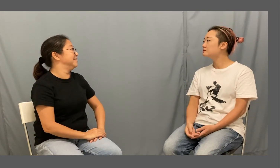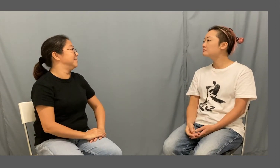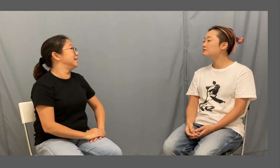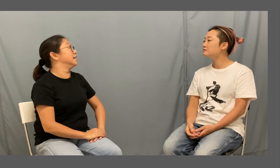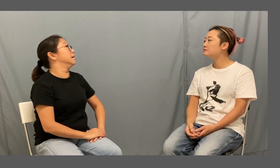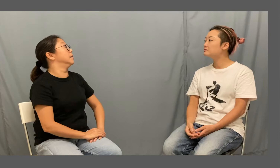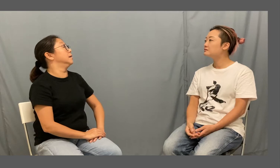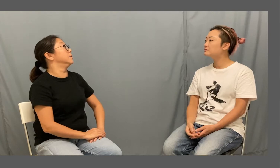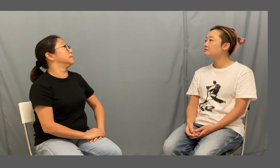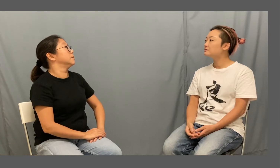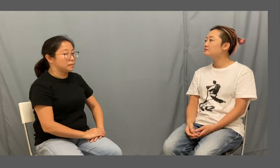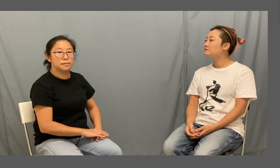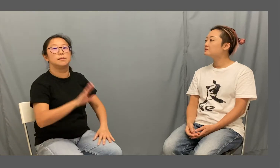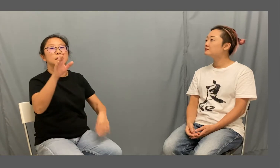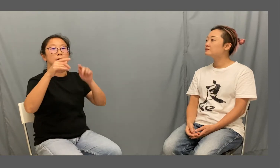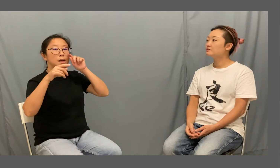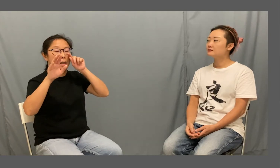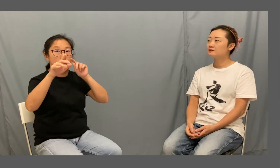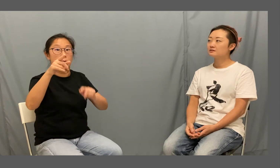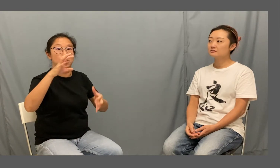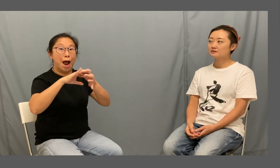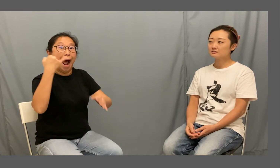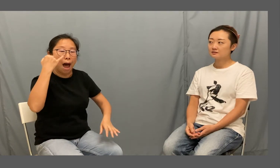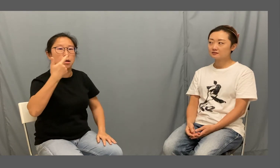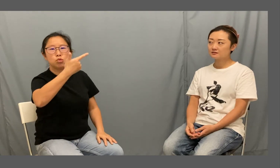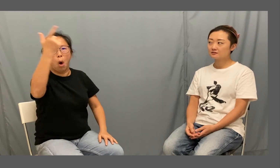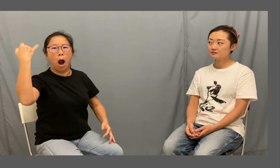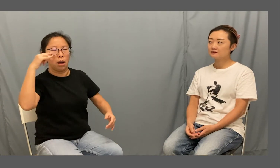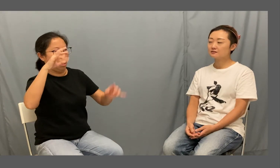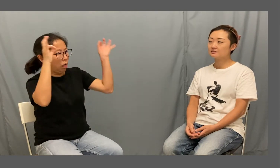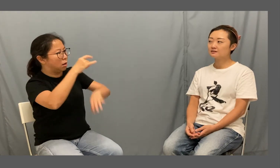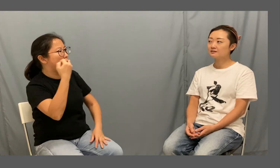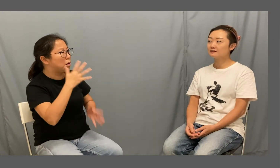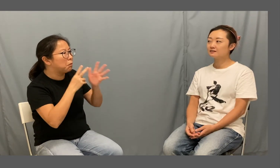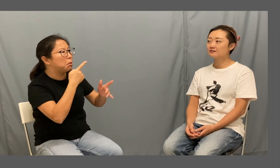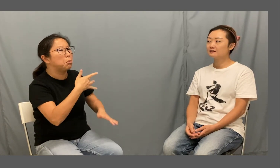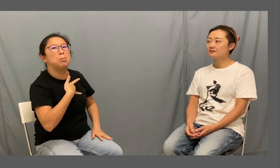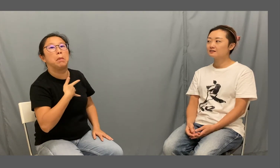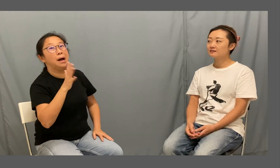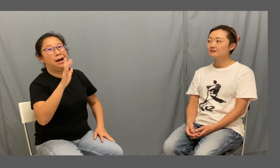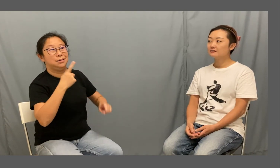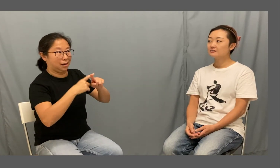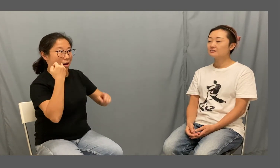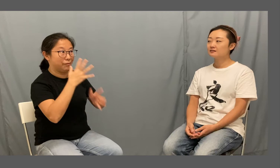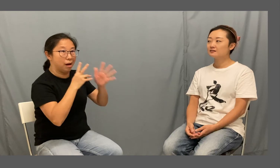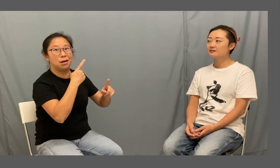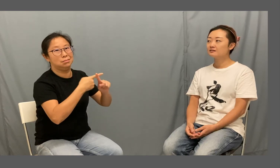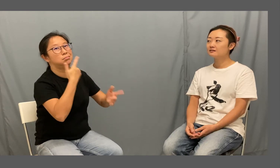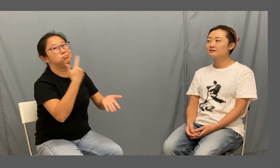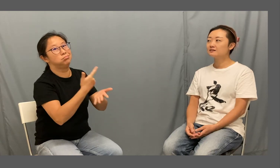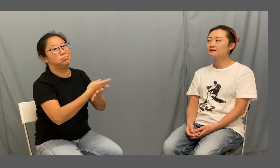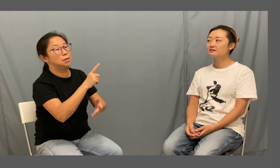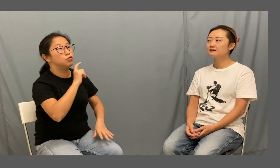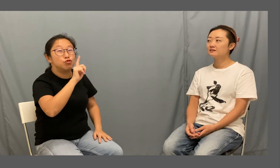Lisa: There are a lot of misconceptions about Deaf interpreters. Deaf people have no idea what Deaf interpreters do Deaf interpreters are valuable